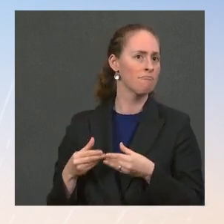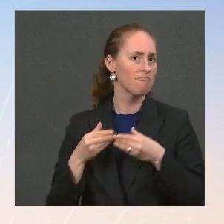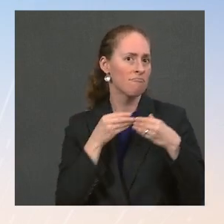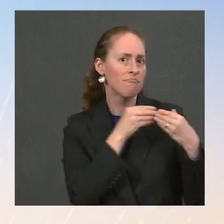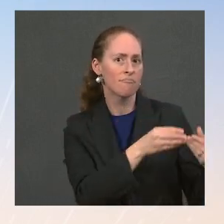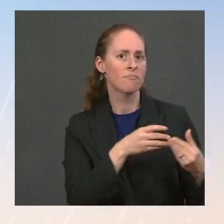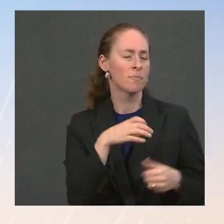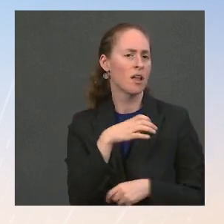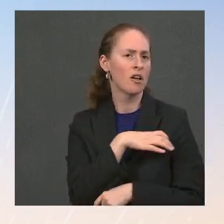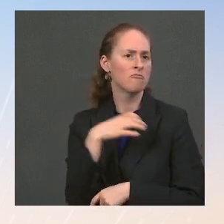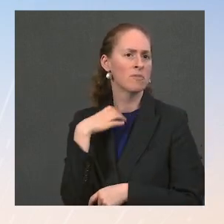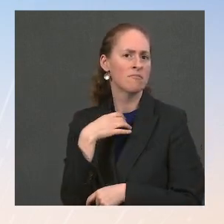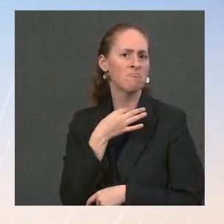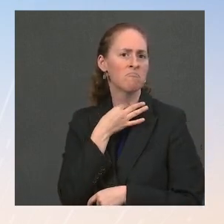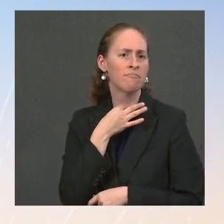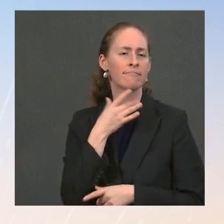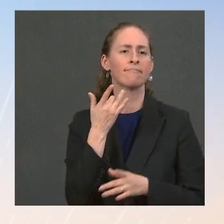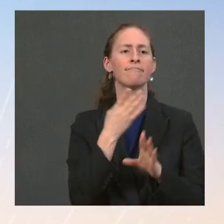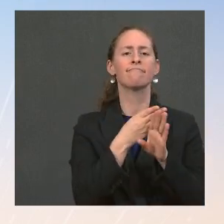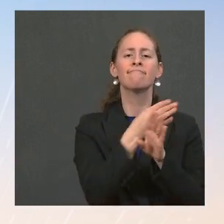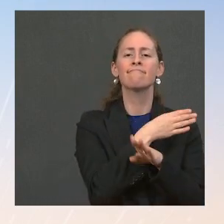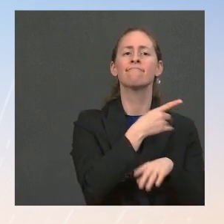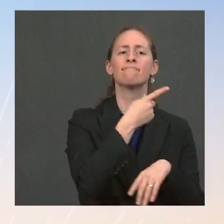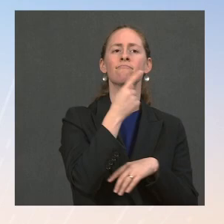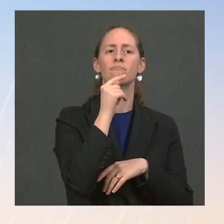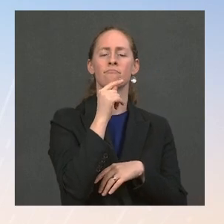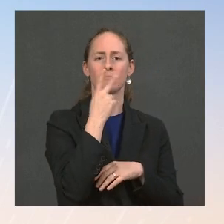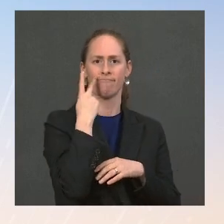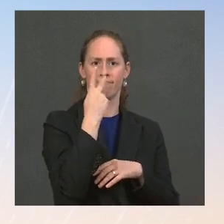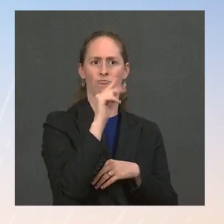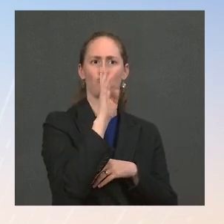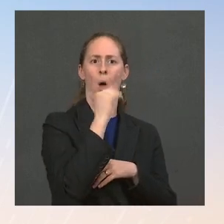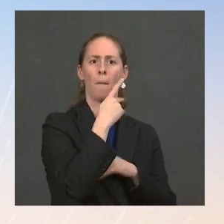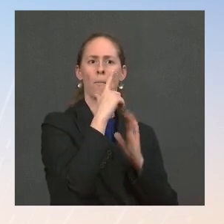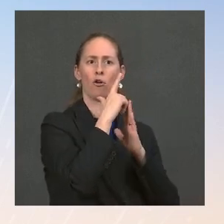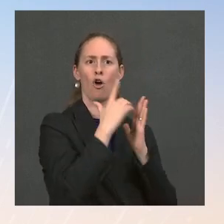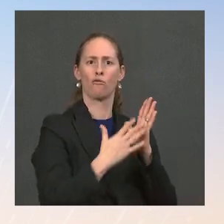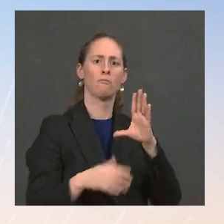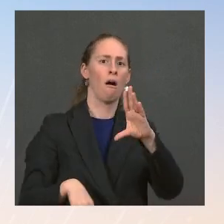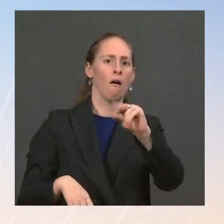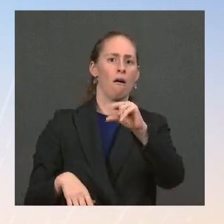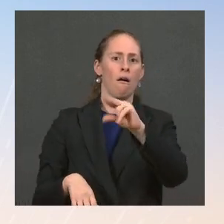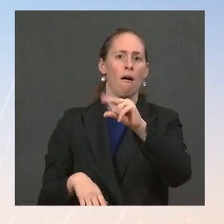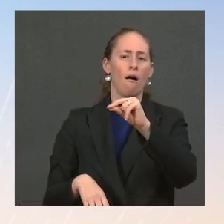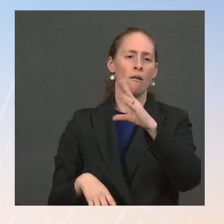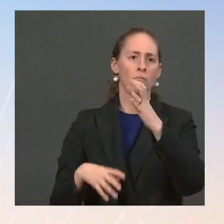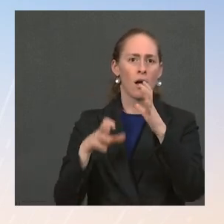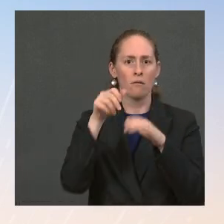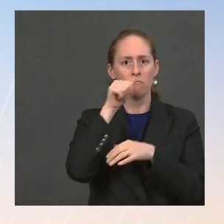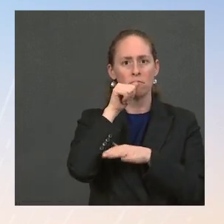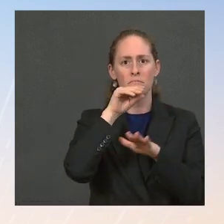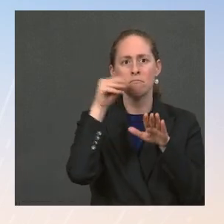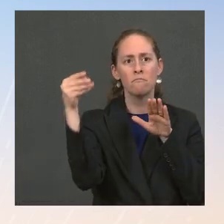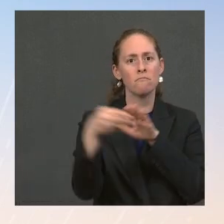about an intention to invoke executive privilege. But did they specifically reach out and ask that certain documents not be shared?